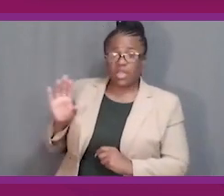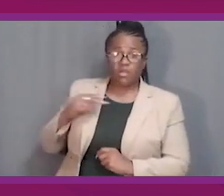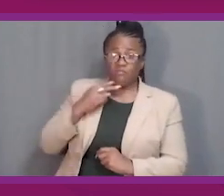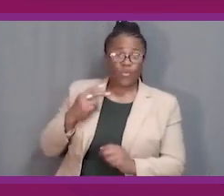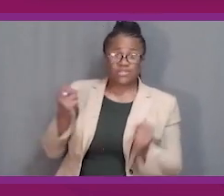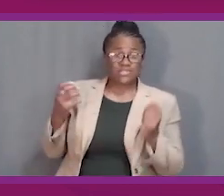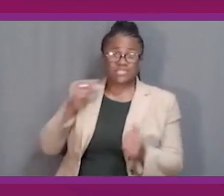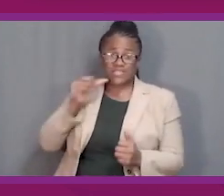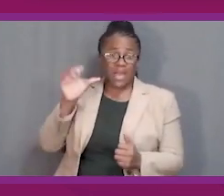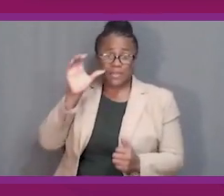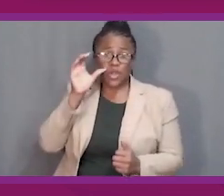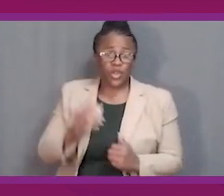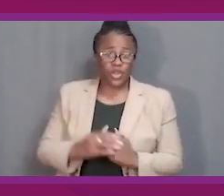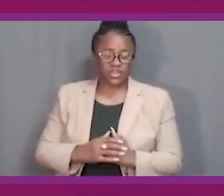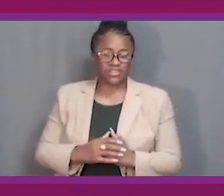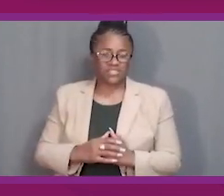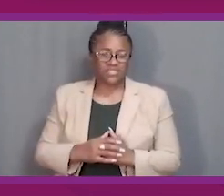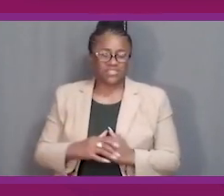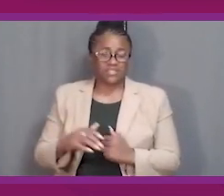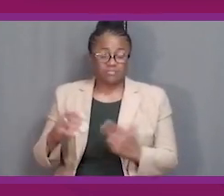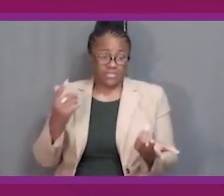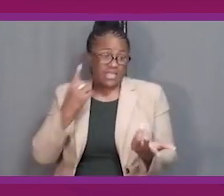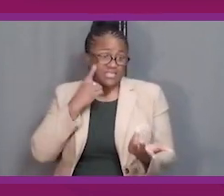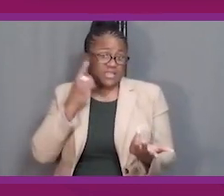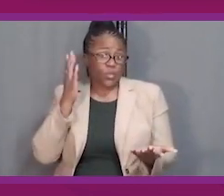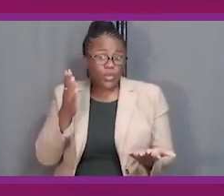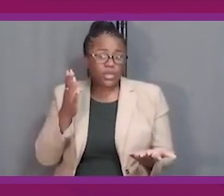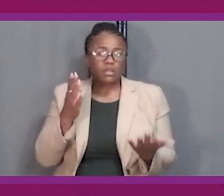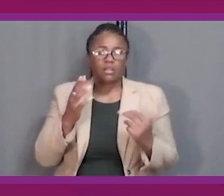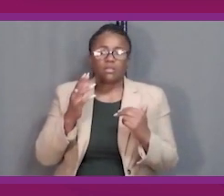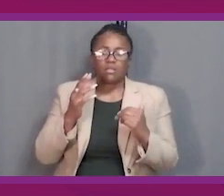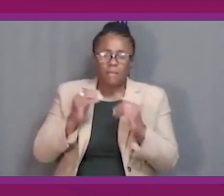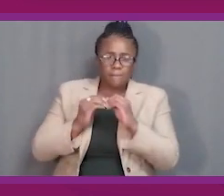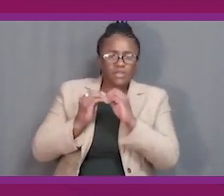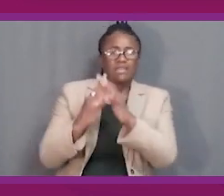and we know, as I know Marcie knows and I know, we know where the disabled women leaders,